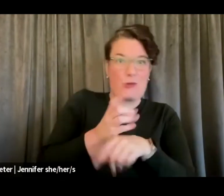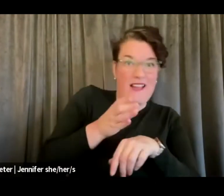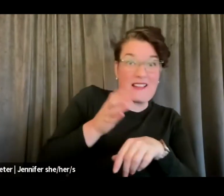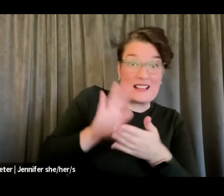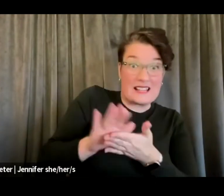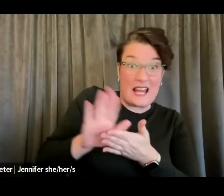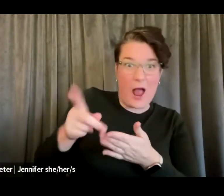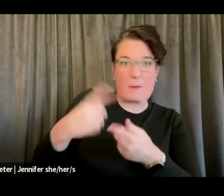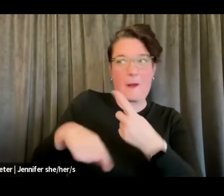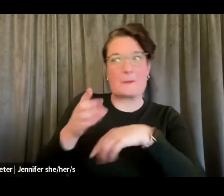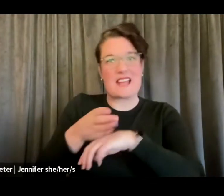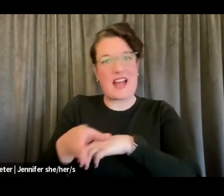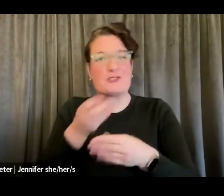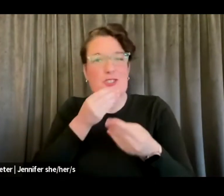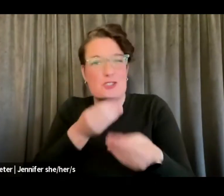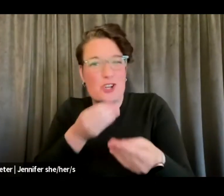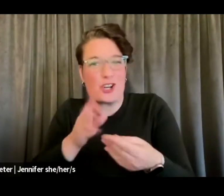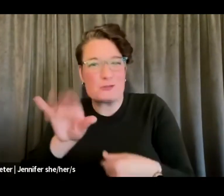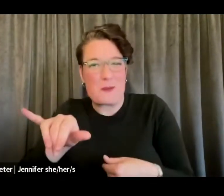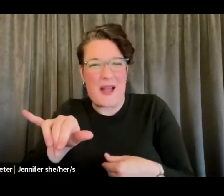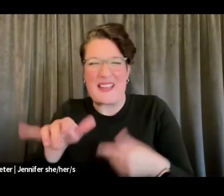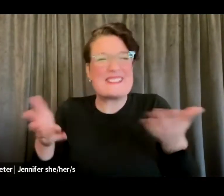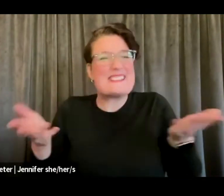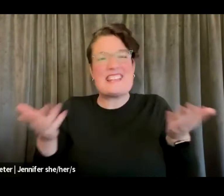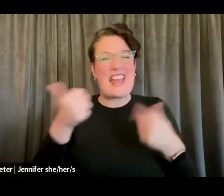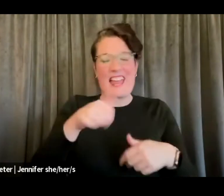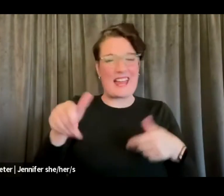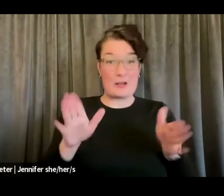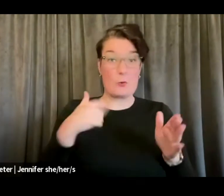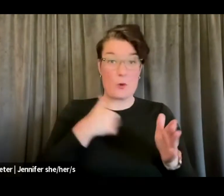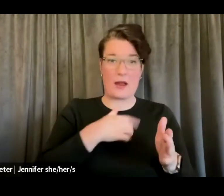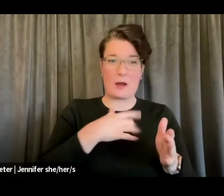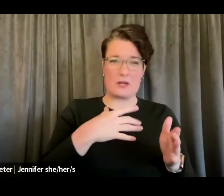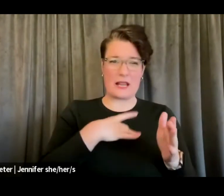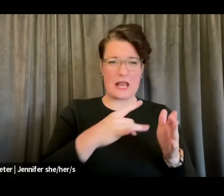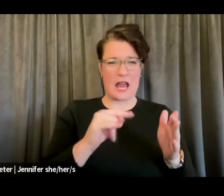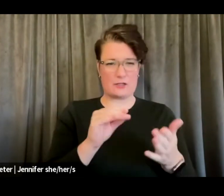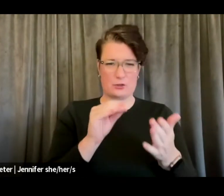And I think like, like any way that we mark time with calendars or with